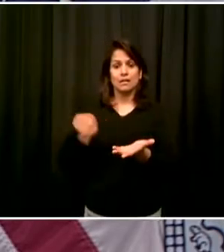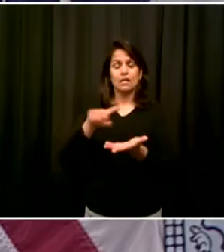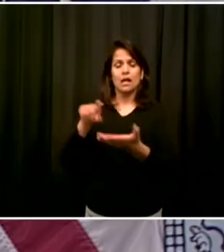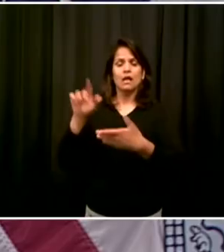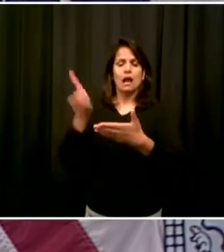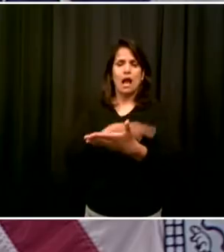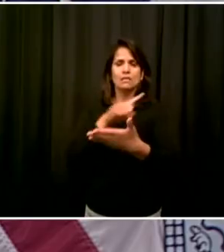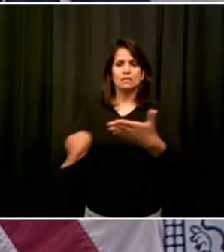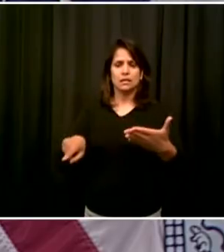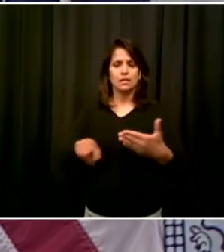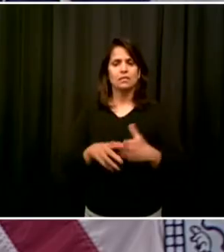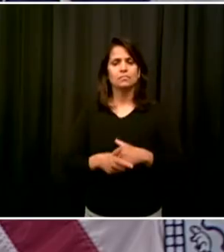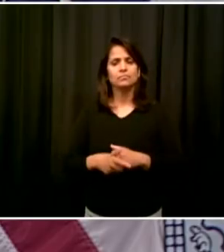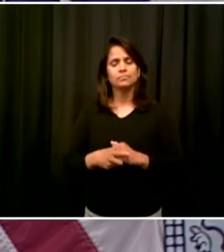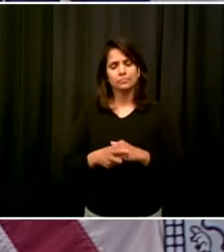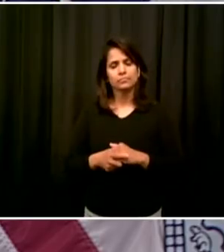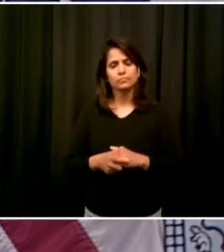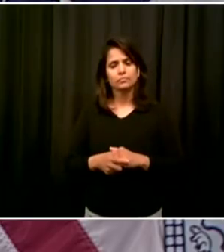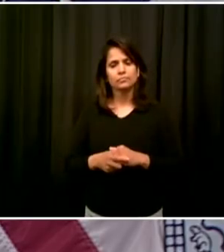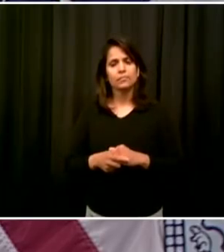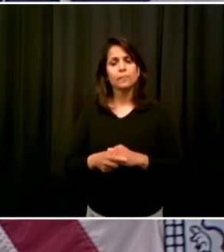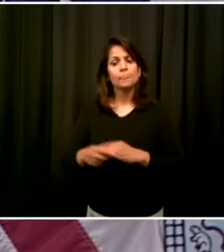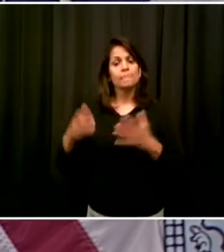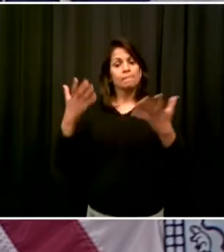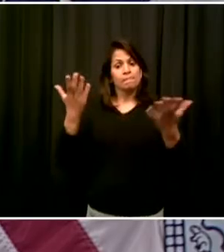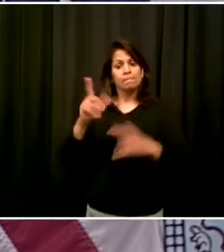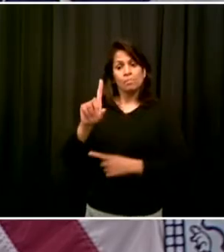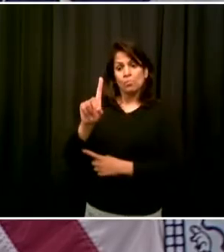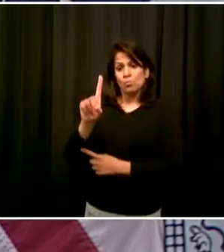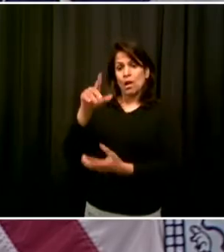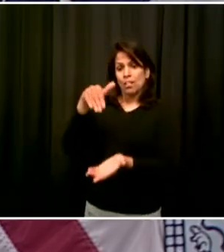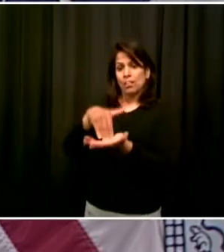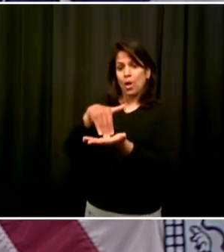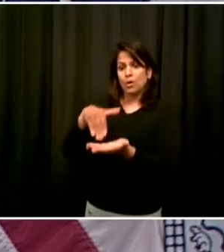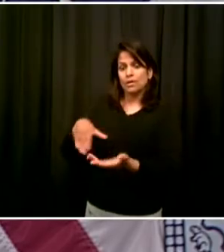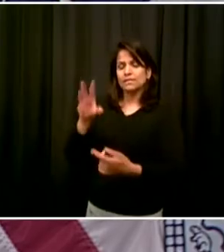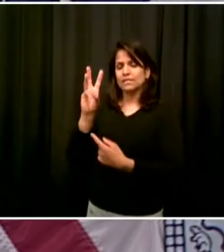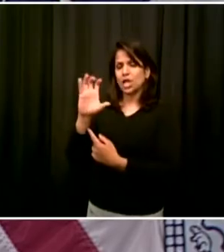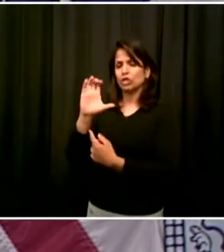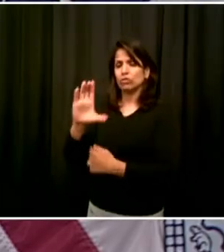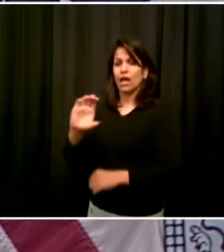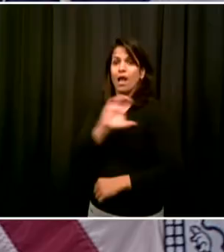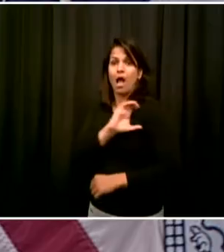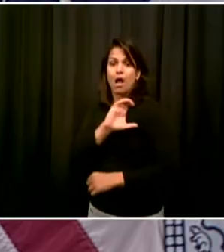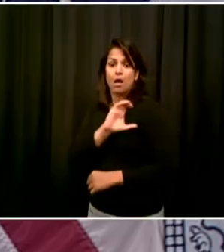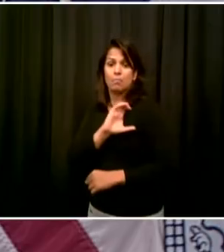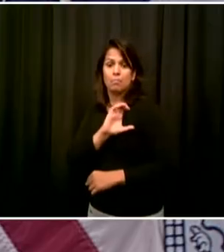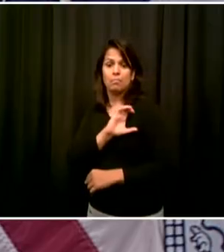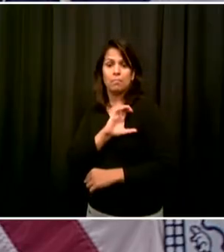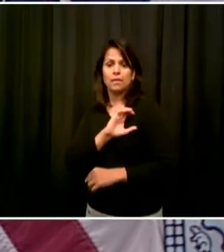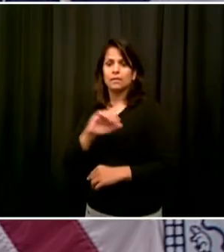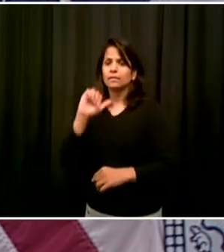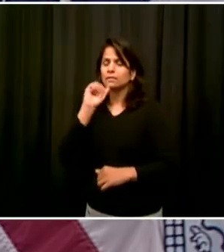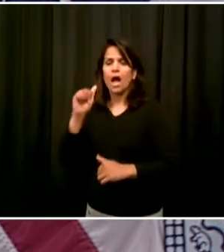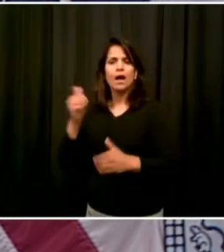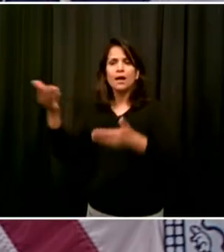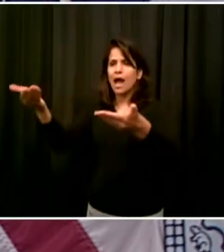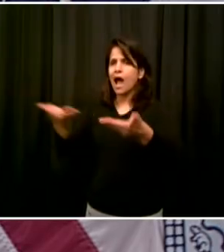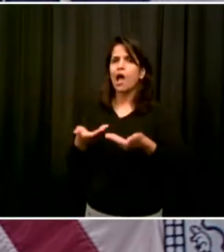THE JULY CLASS WILL NOT EXIST. THAT TAKES 1163 OFFICESR OUT OF